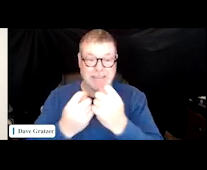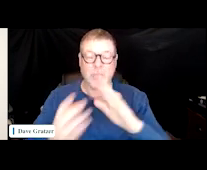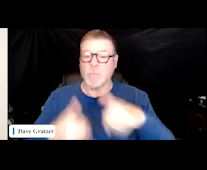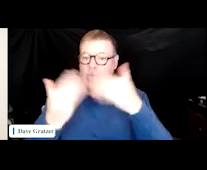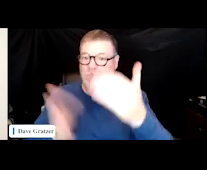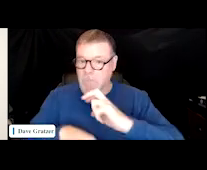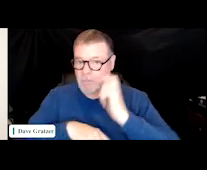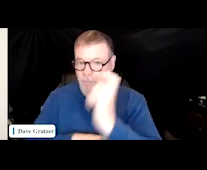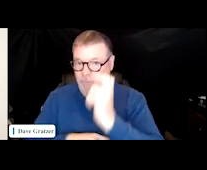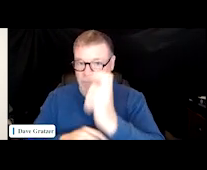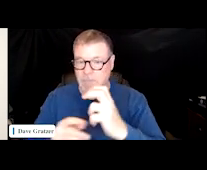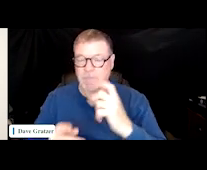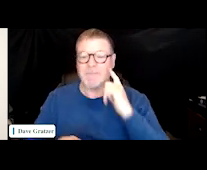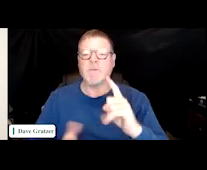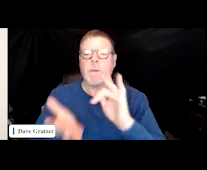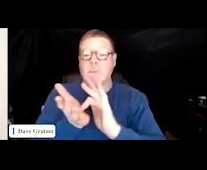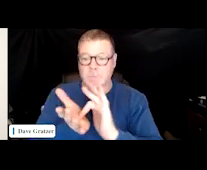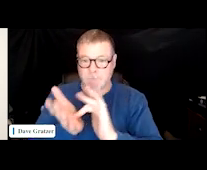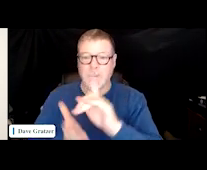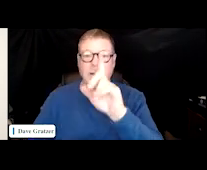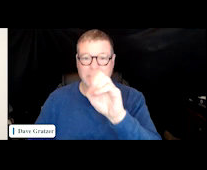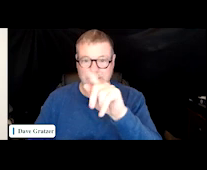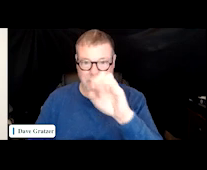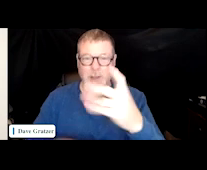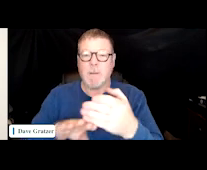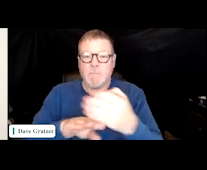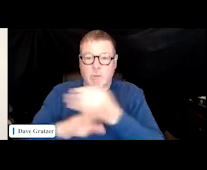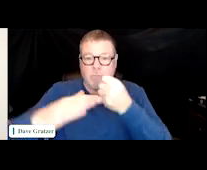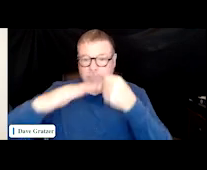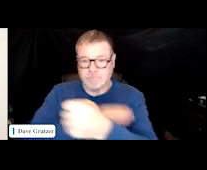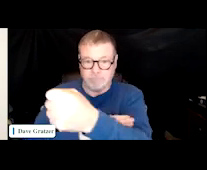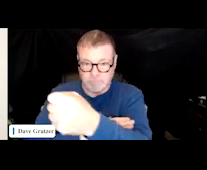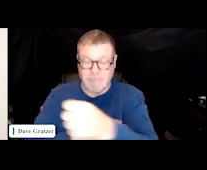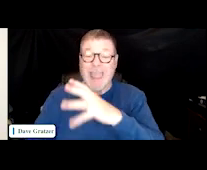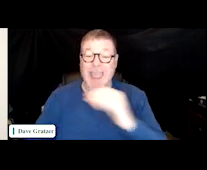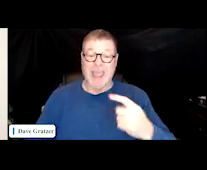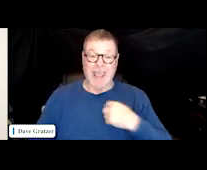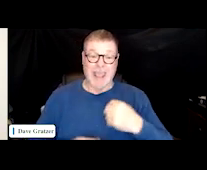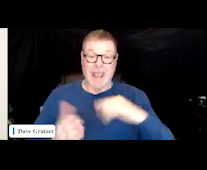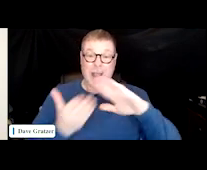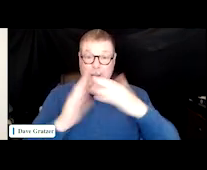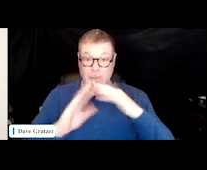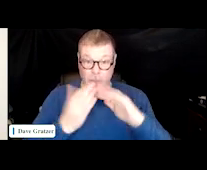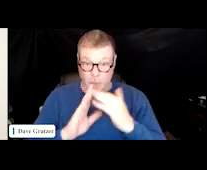for medical detox prior to the inpatient care. And I, as the community health worker and the peer support,